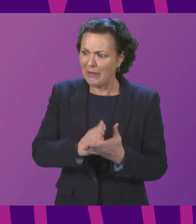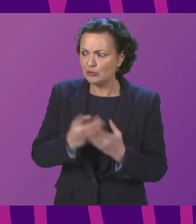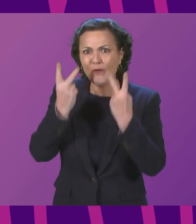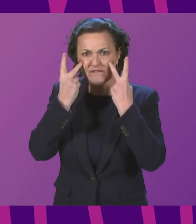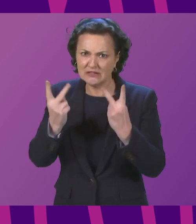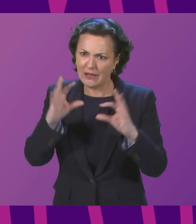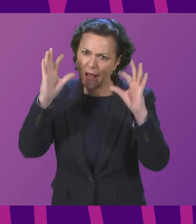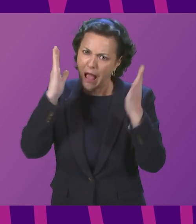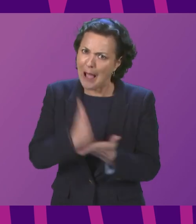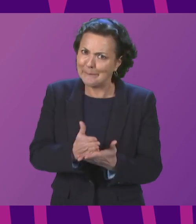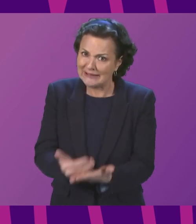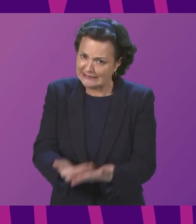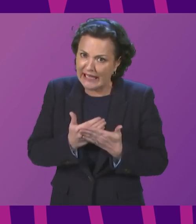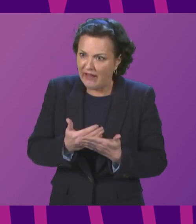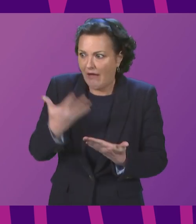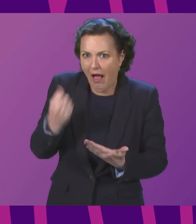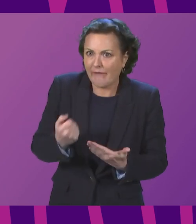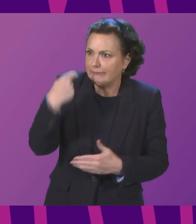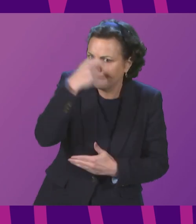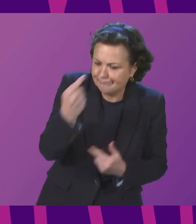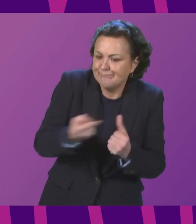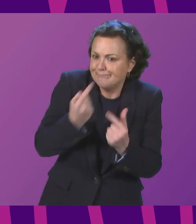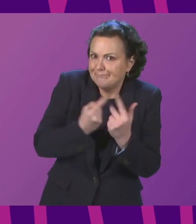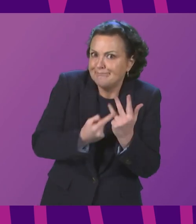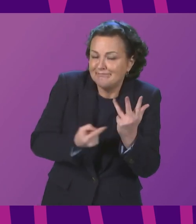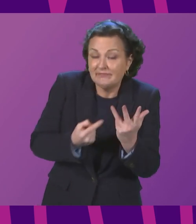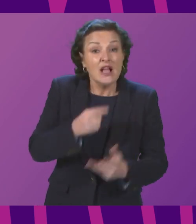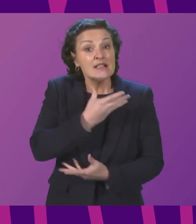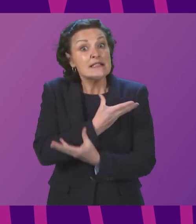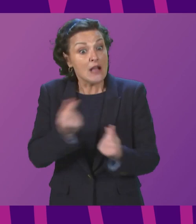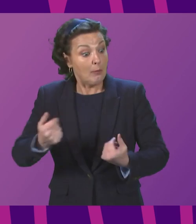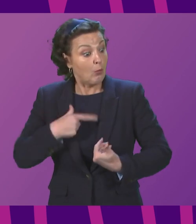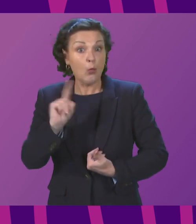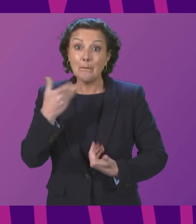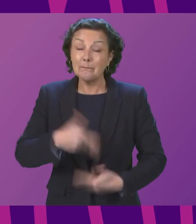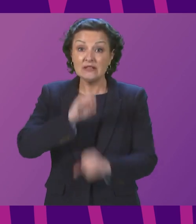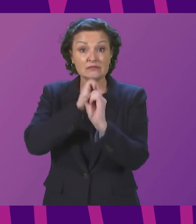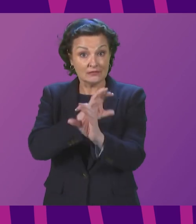necessary precautions. Of course, some of what I have announced today on self-isolation